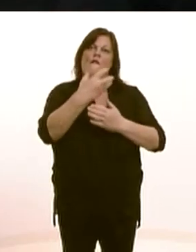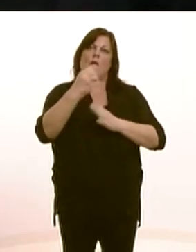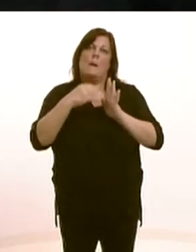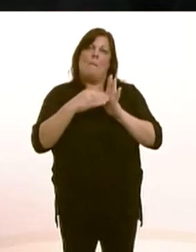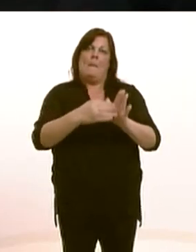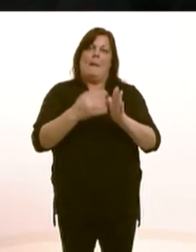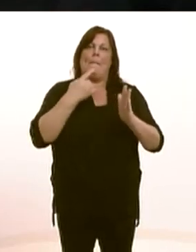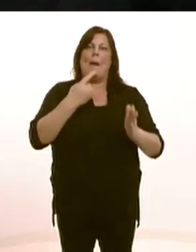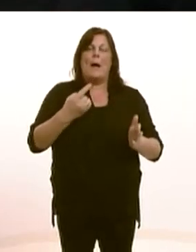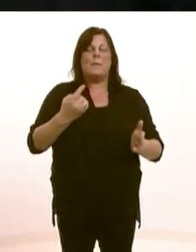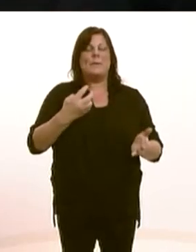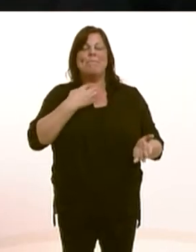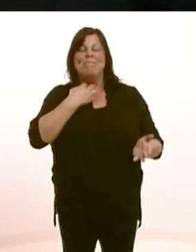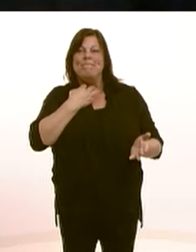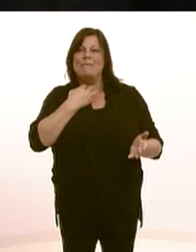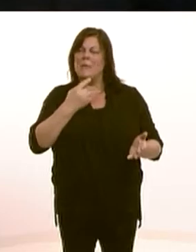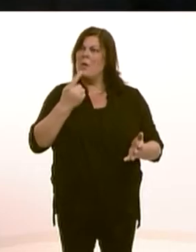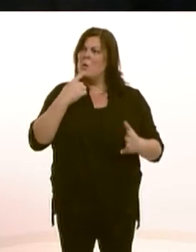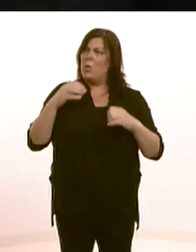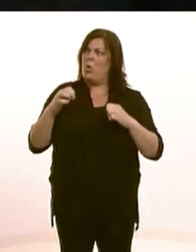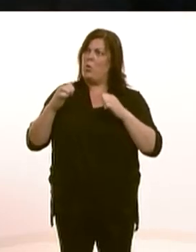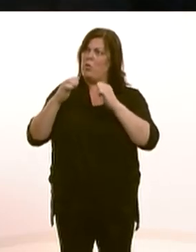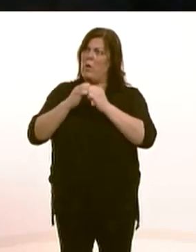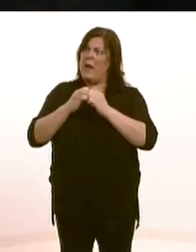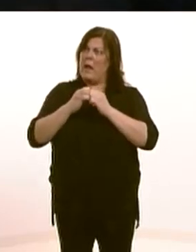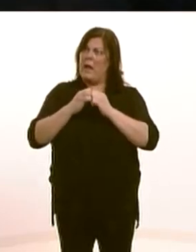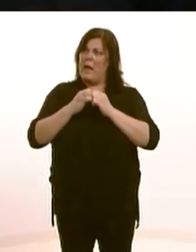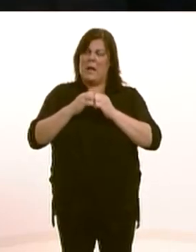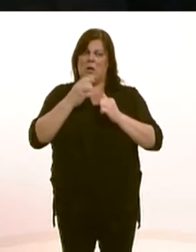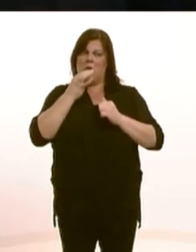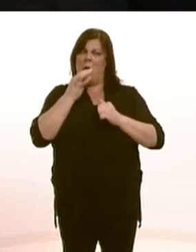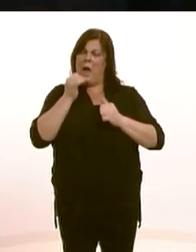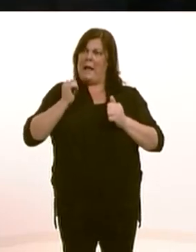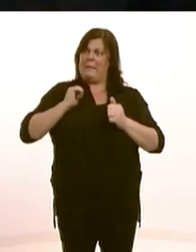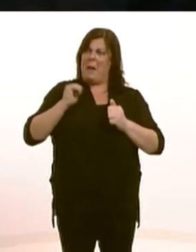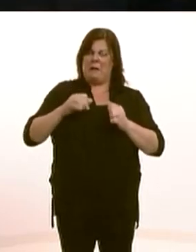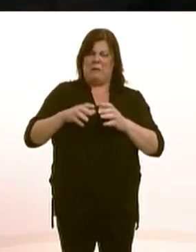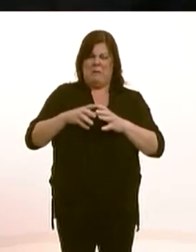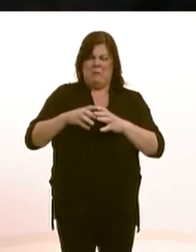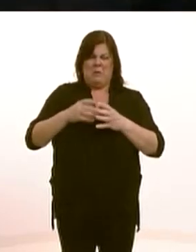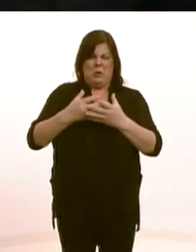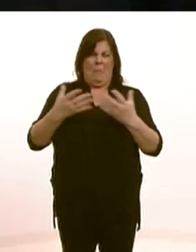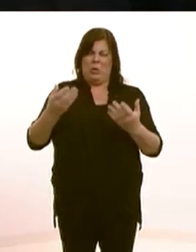Would you agree with me that itís disproportionate to require such a large annual turnover, which